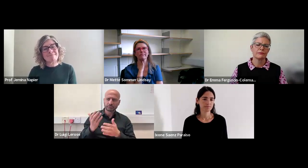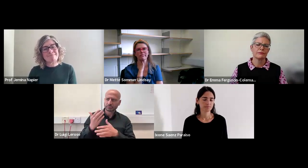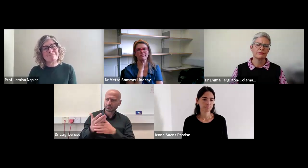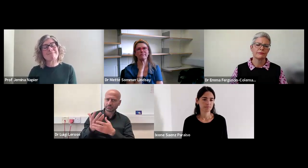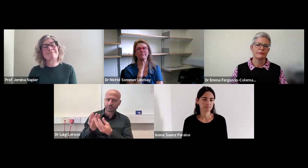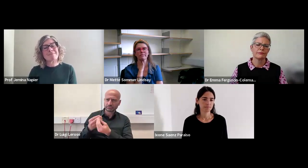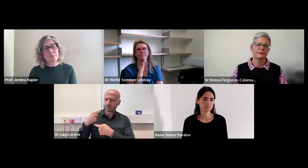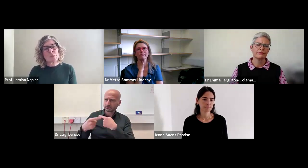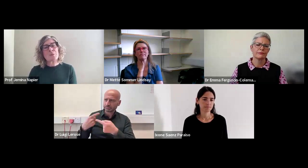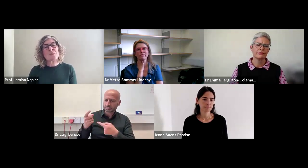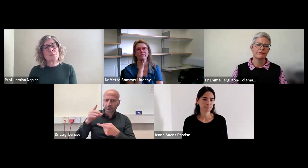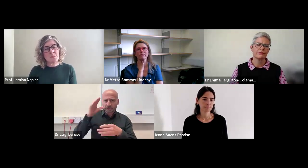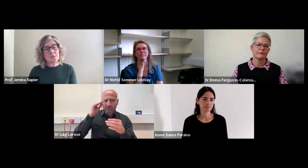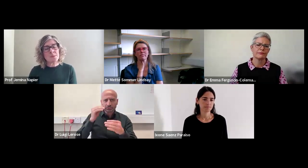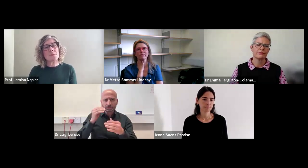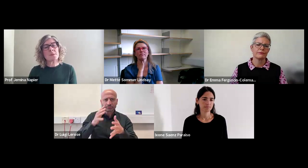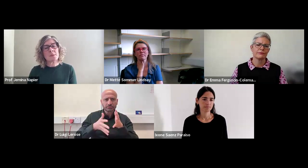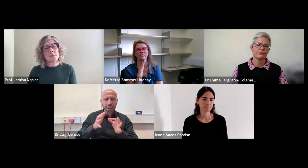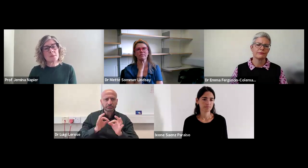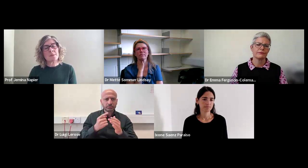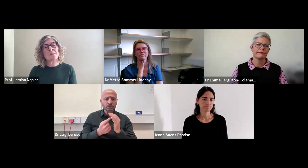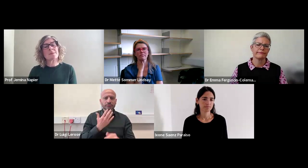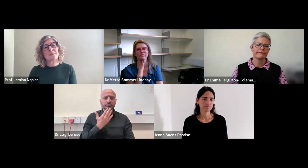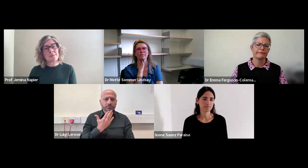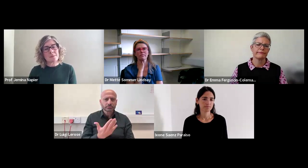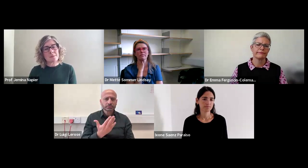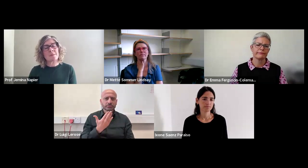in response hearing people coming over to us becoming involved in our world learning